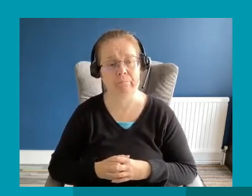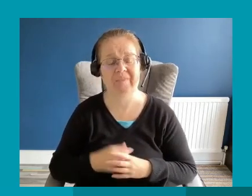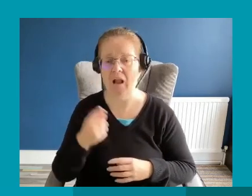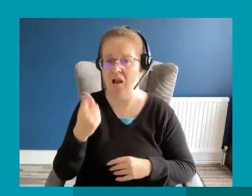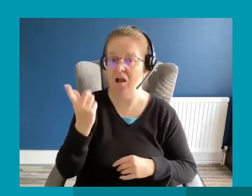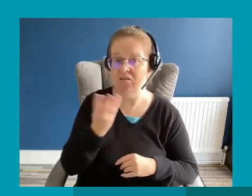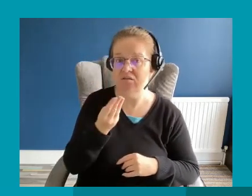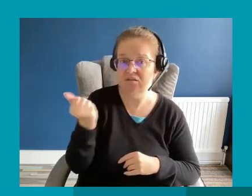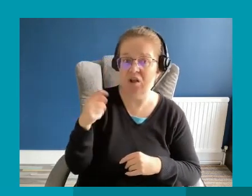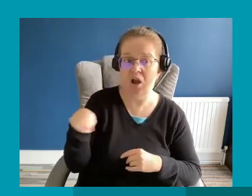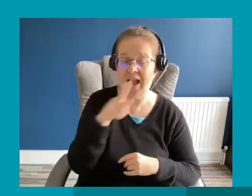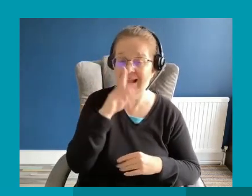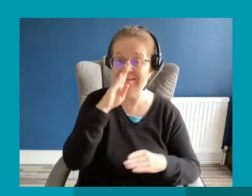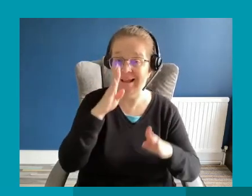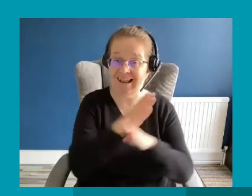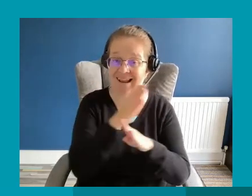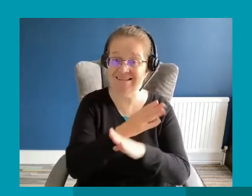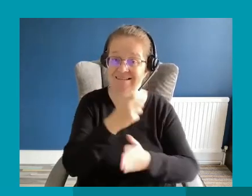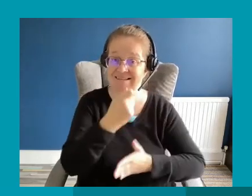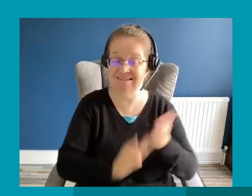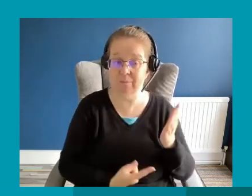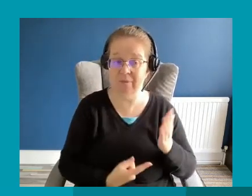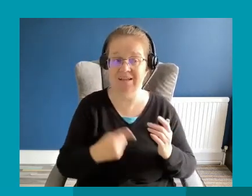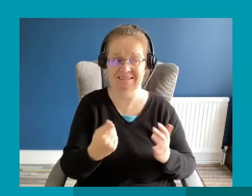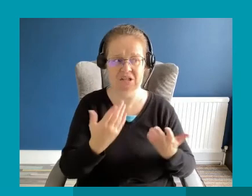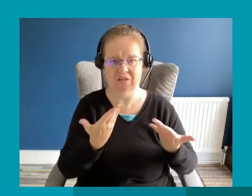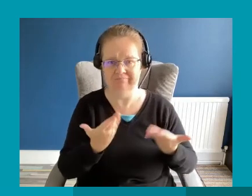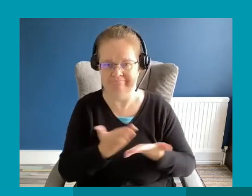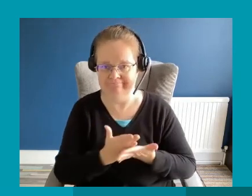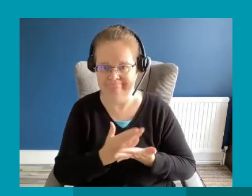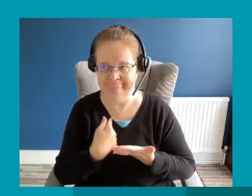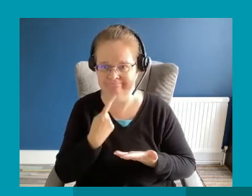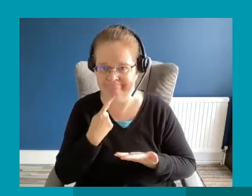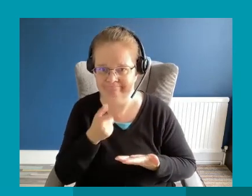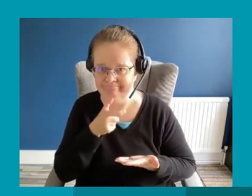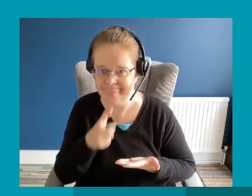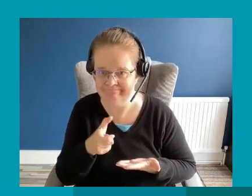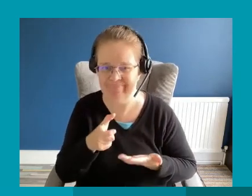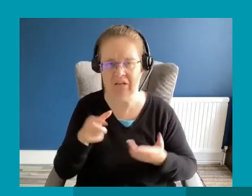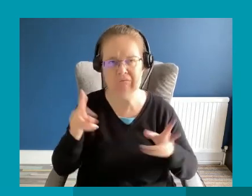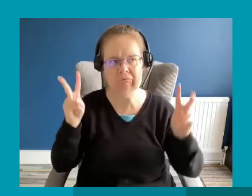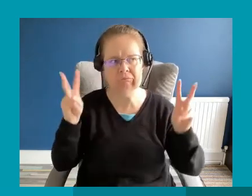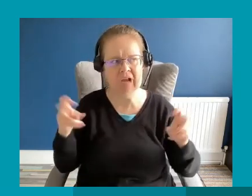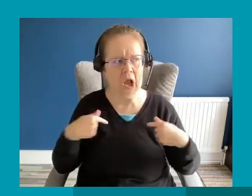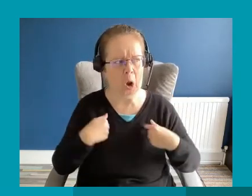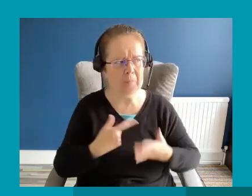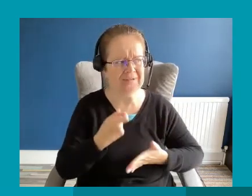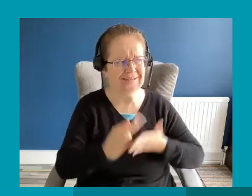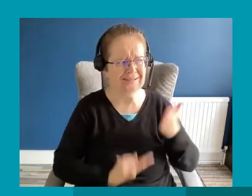who have a hidden disability and is unsure whether their condition meets the definition of disability under the eqa.